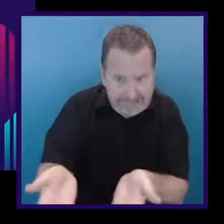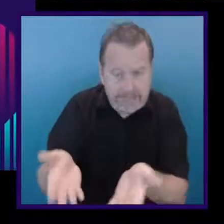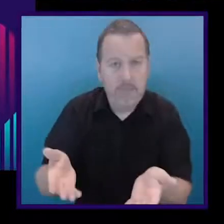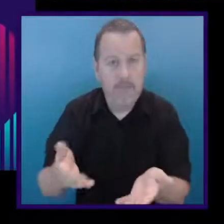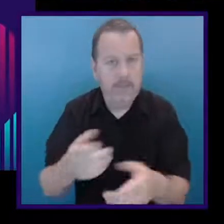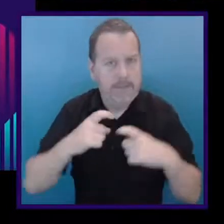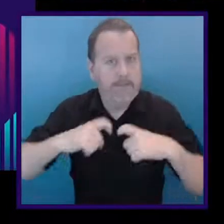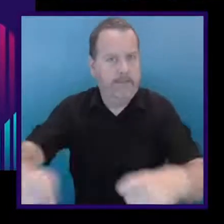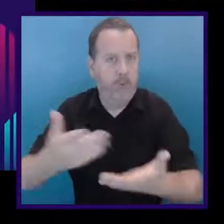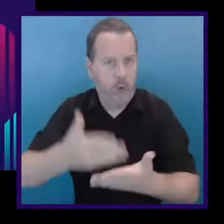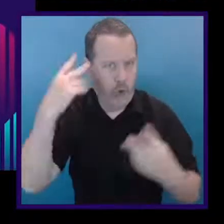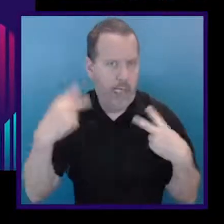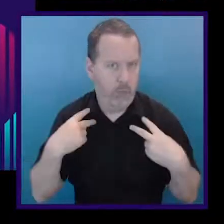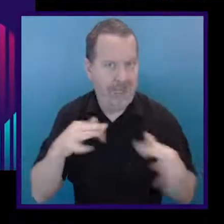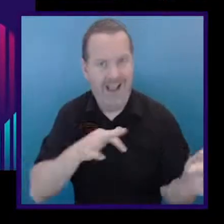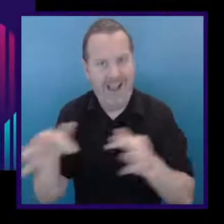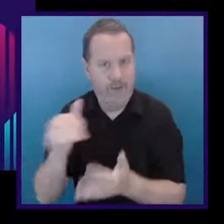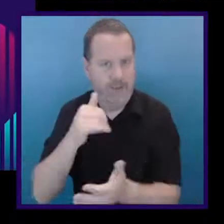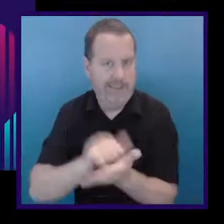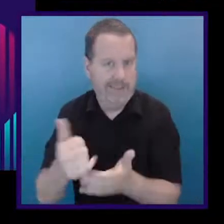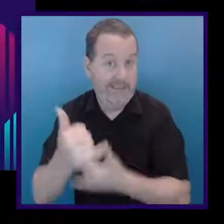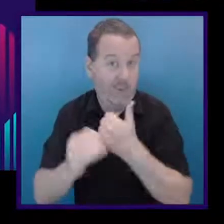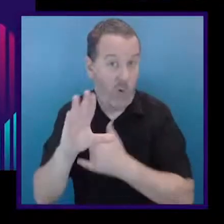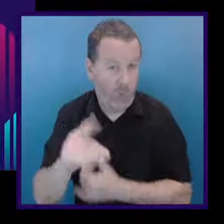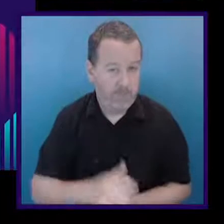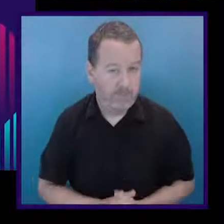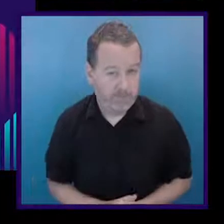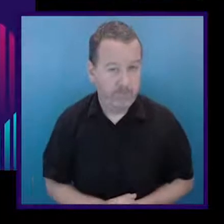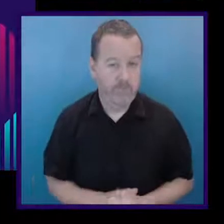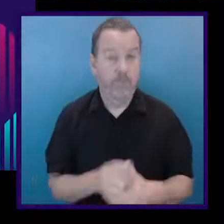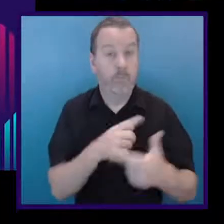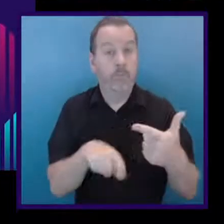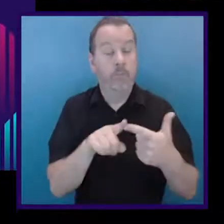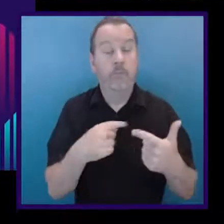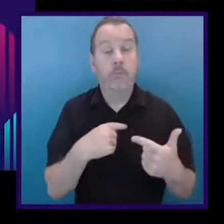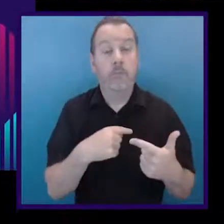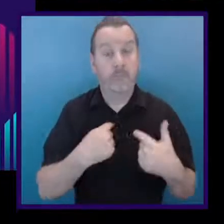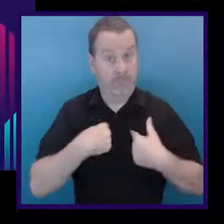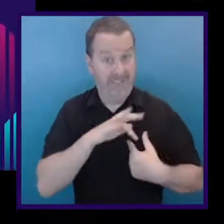my own research, I think that we need to look very carefully and what young people are learning